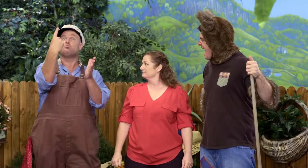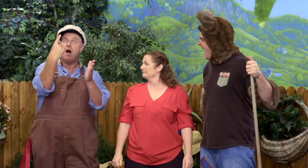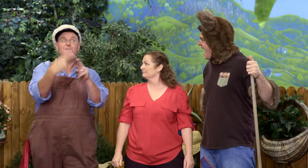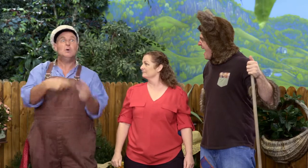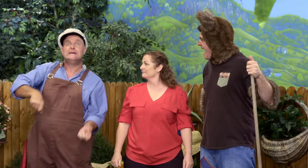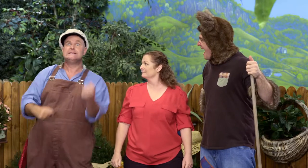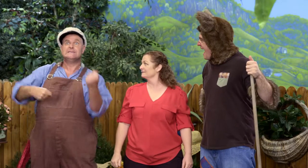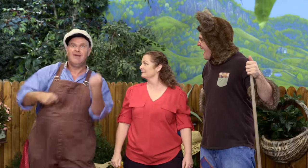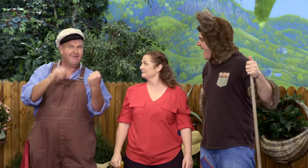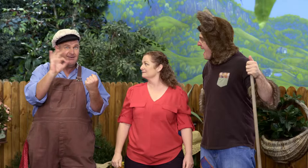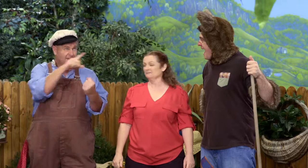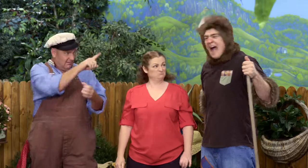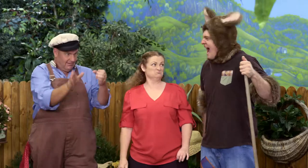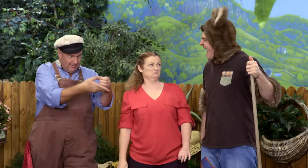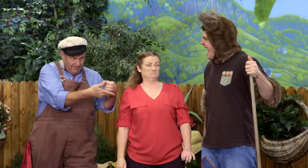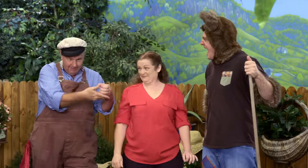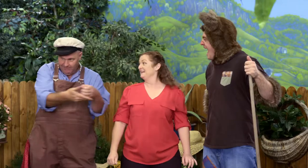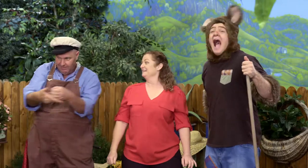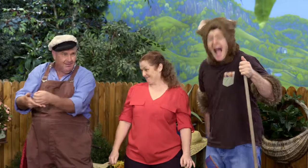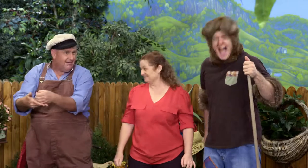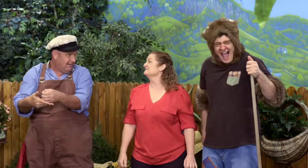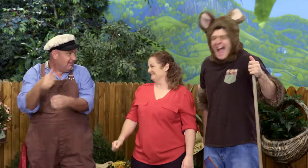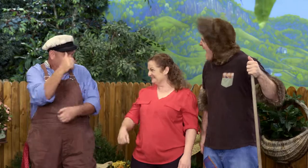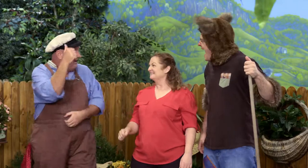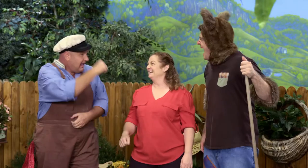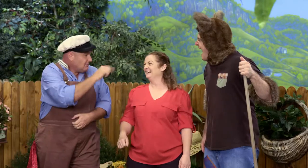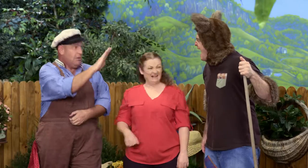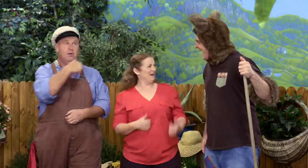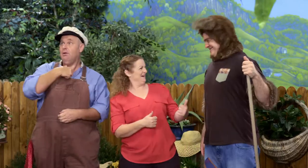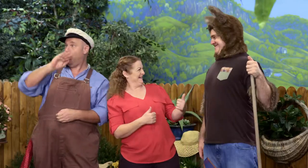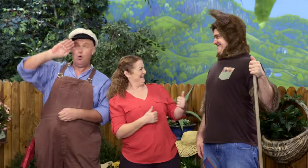You can use it as a lever and help things slide. Oh, yeah.